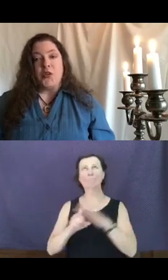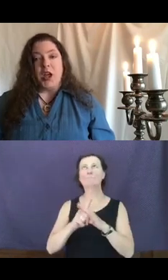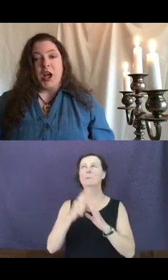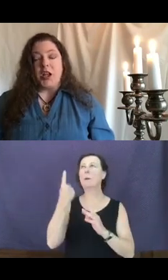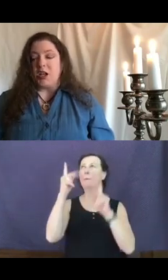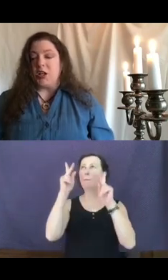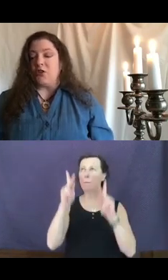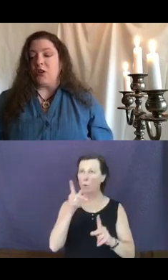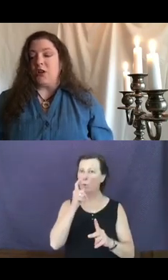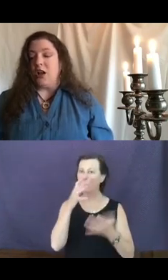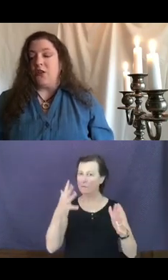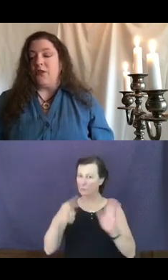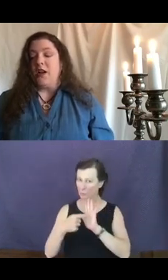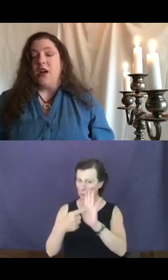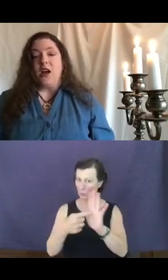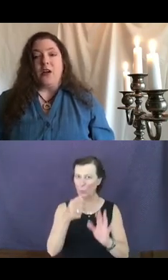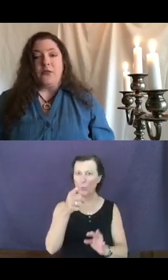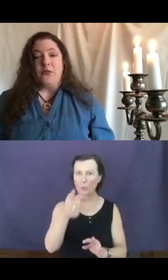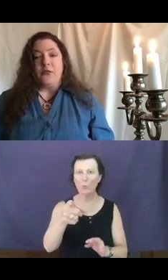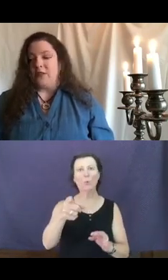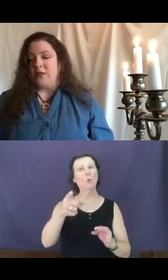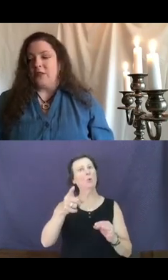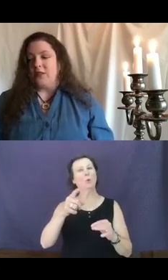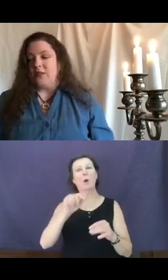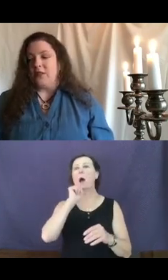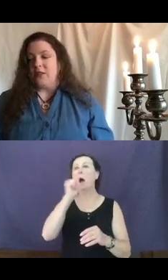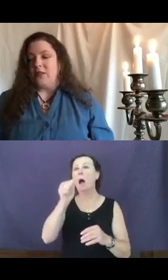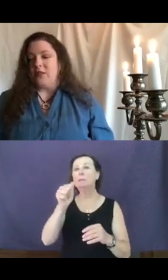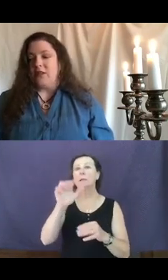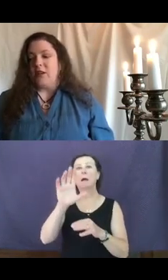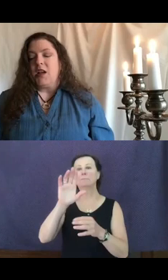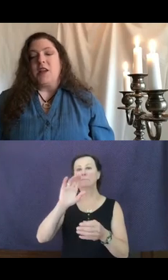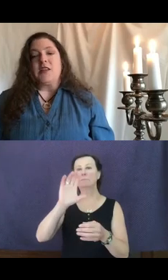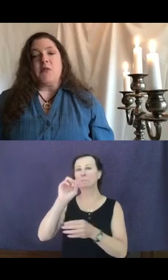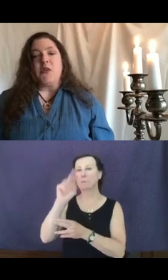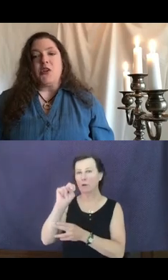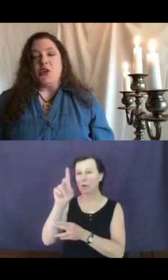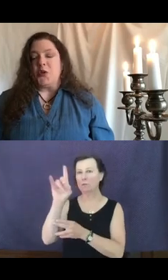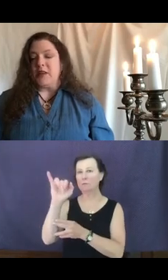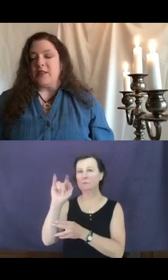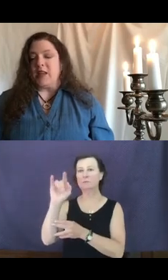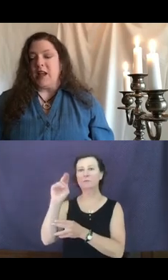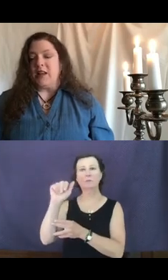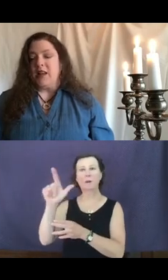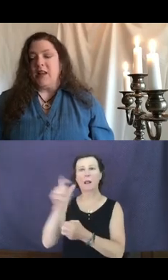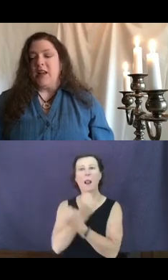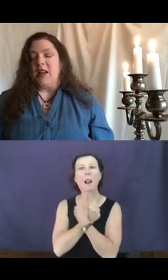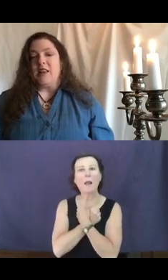unconditional love of forgiveness. Someone who has said,